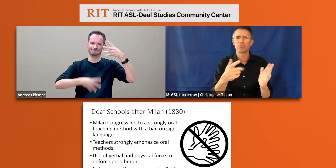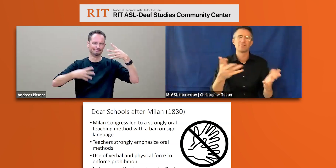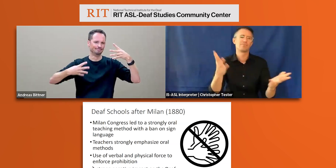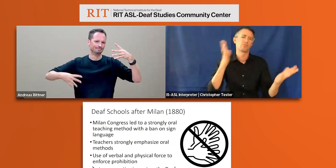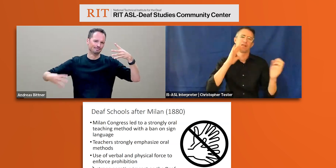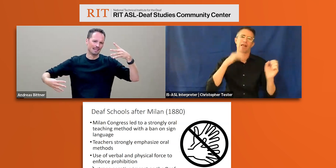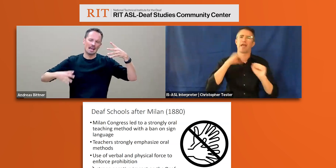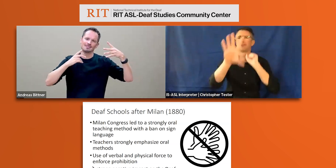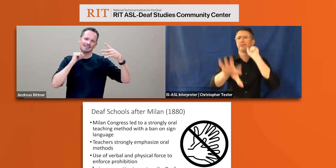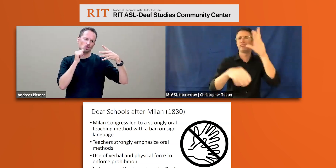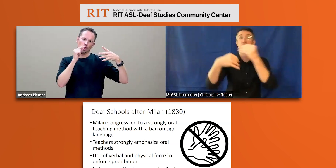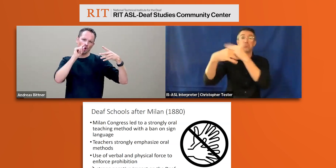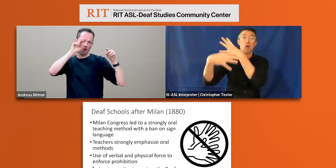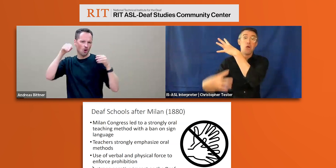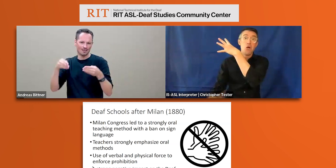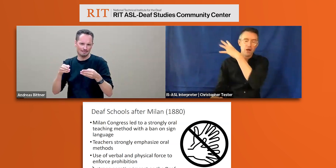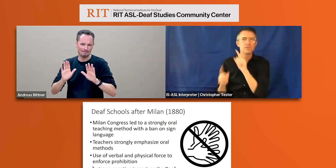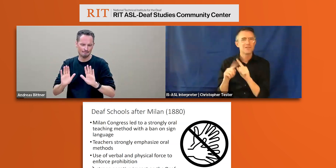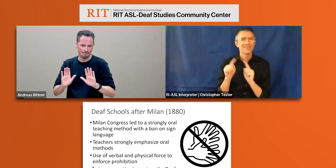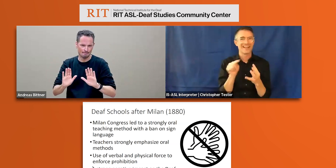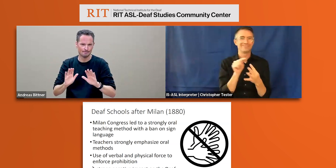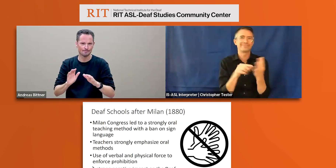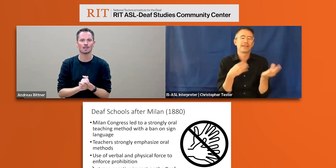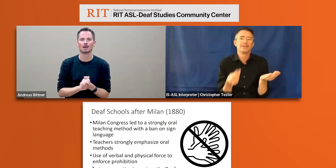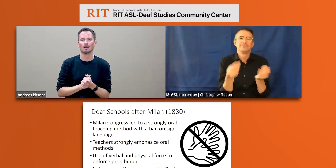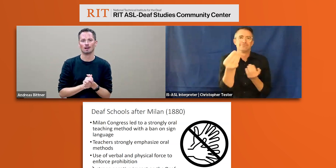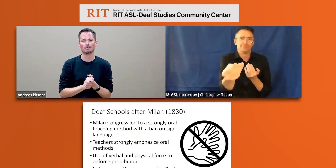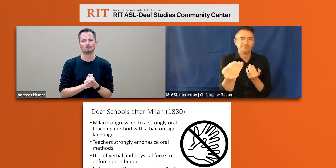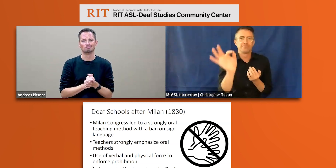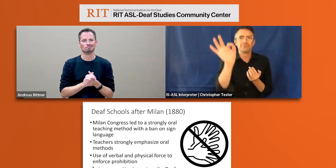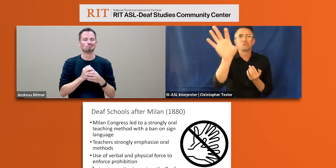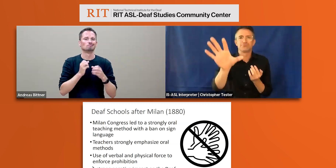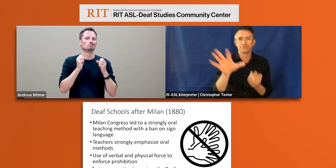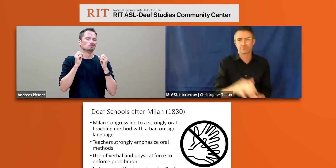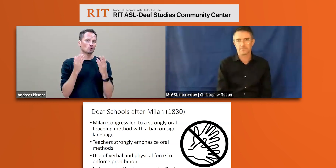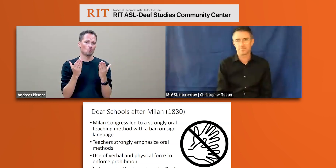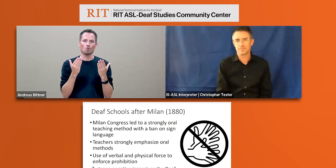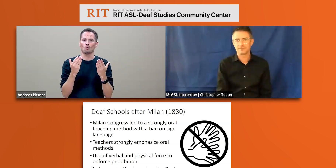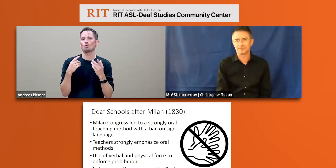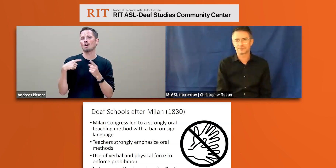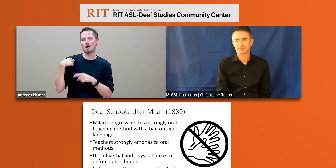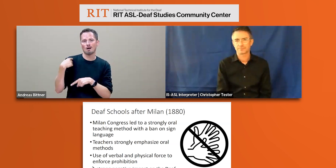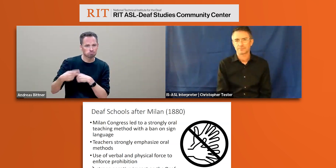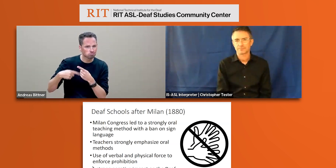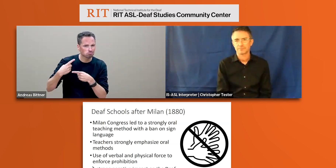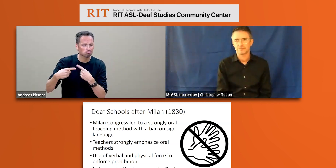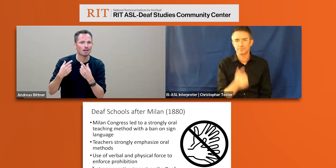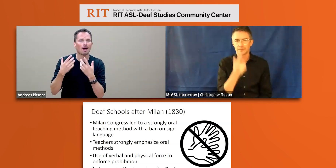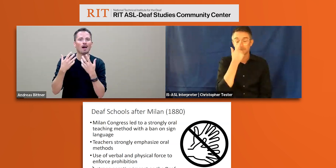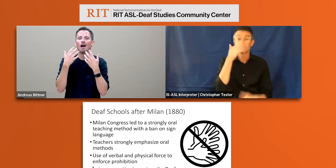It was horribly, horribly punitive, and that's just one small example. There are many that I could share with you.